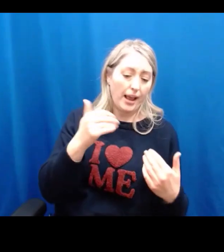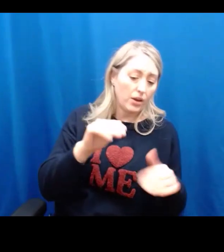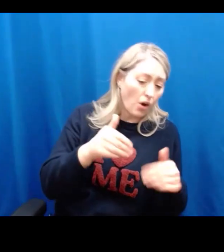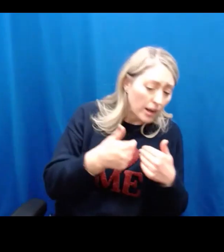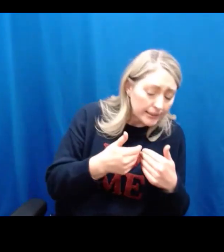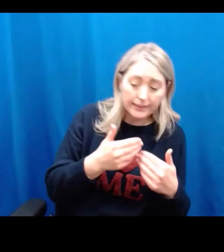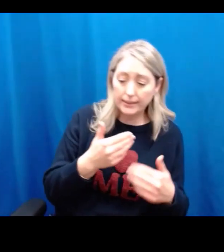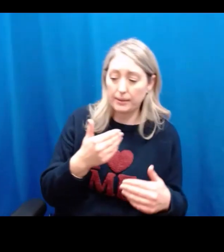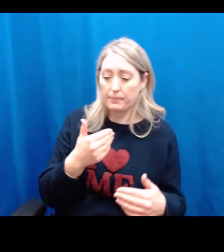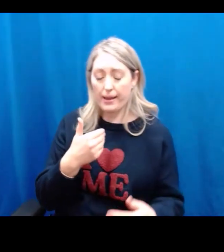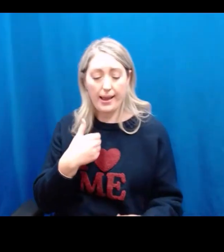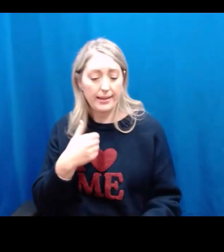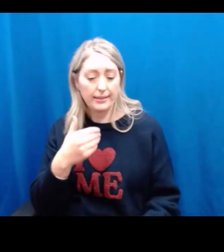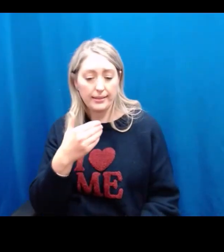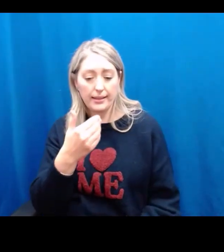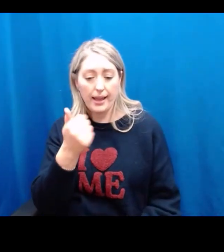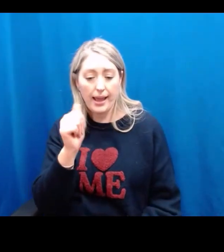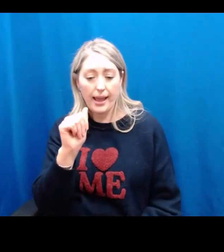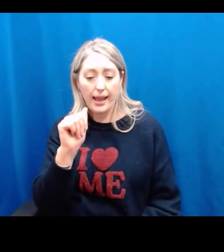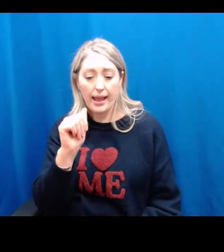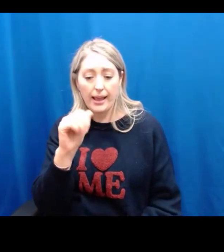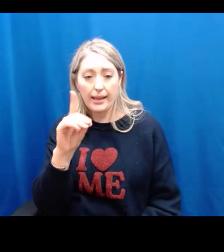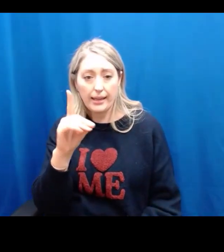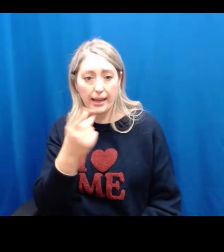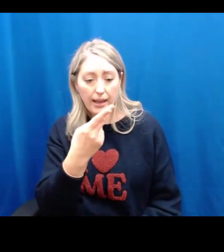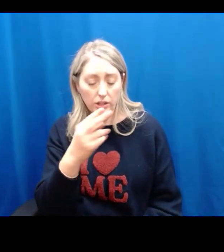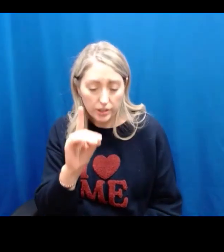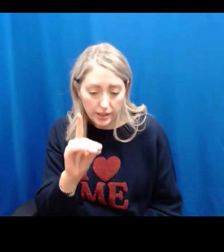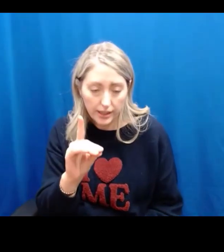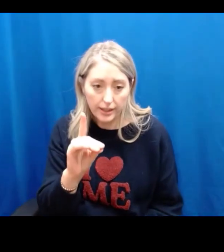a home visit for like five hours, and being at home, she's